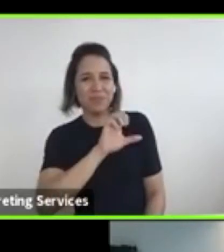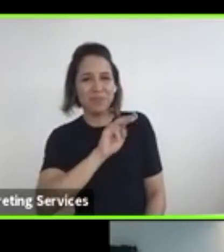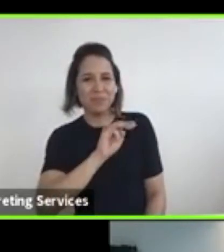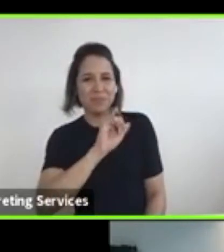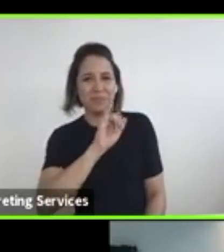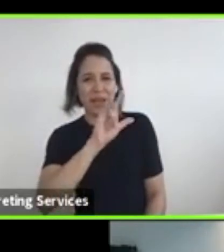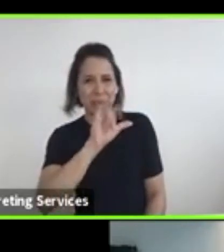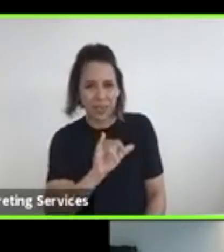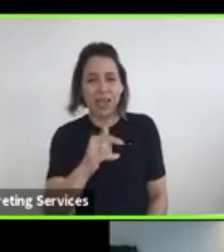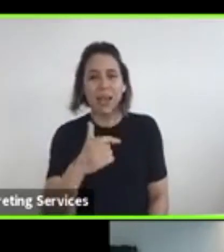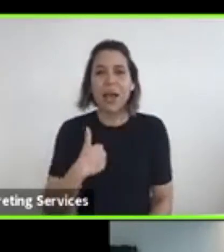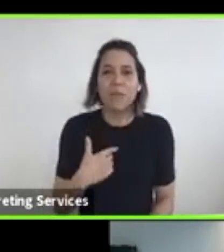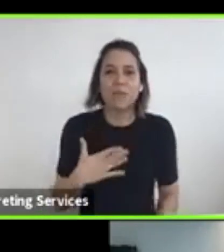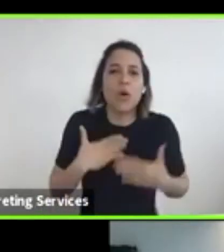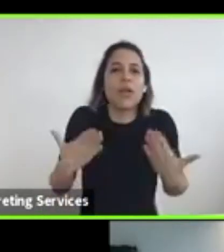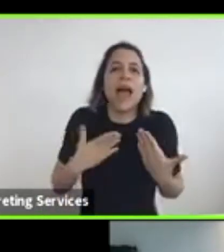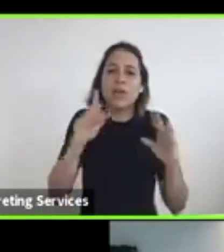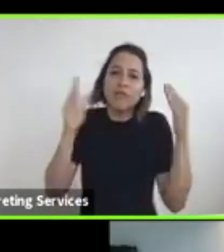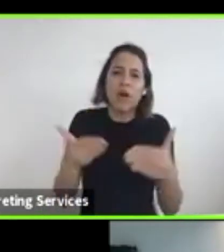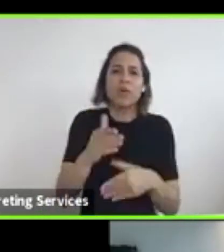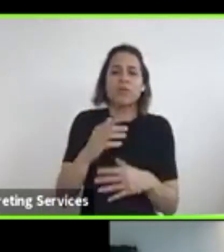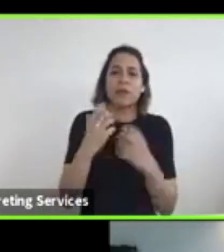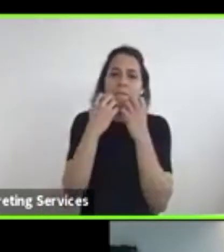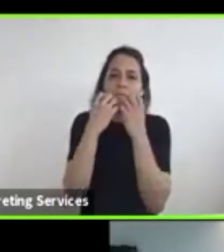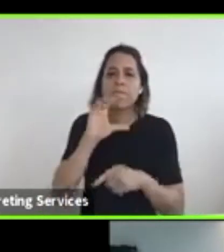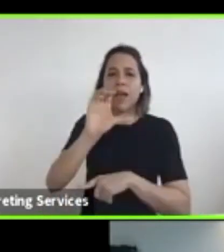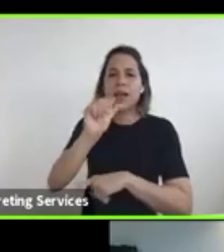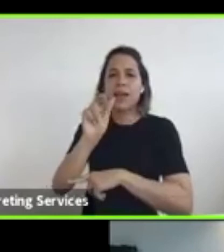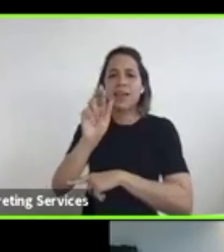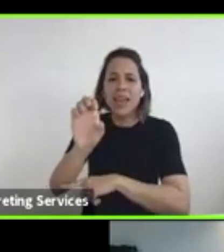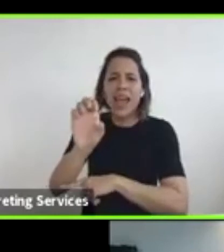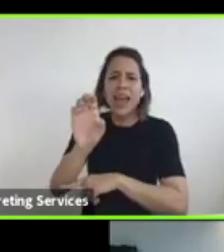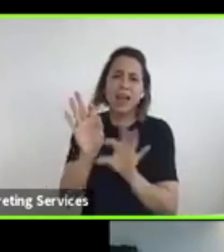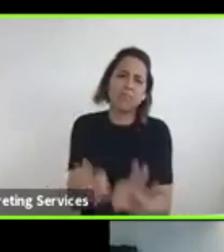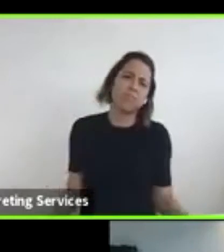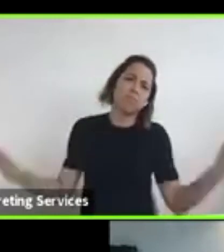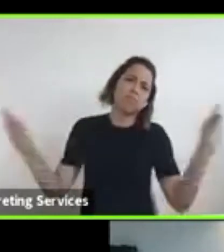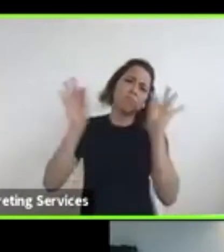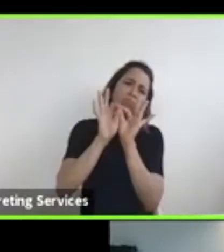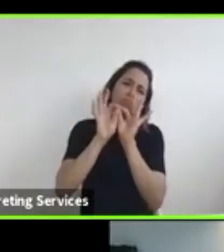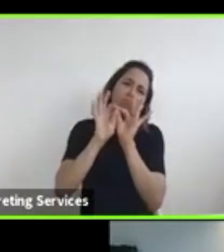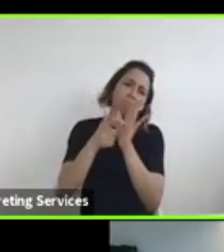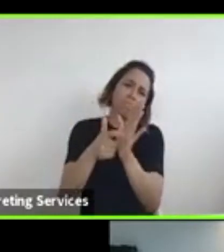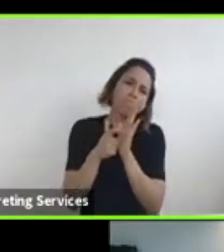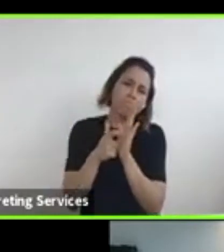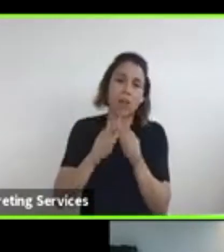CARE -- BEING IS SO NECESSARY AT ALL TIMES AND ESPECIALLY NOW AND HOW ACCOUNTABILITY